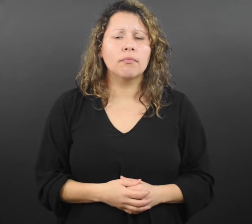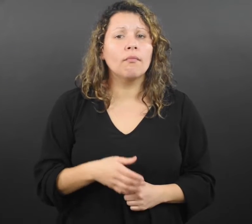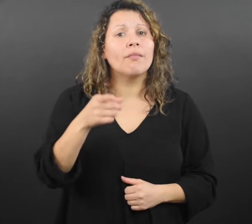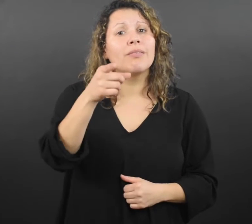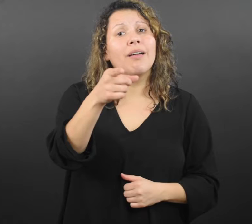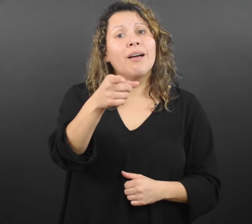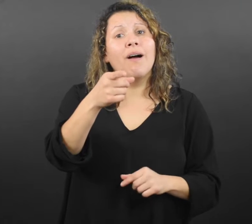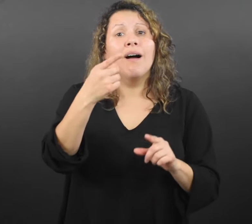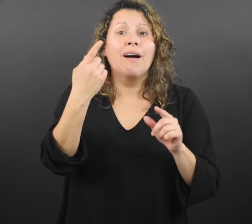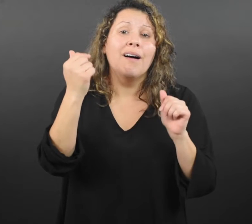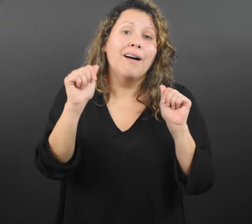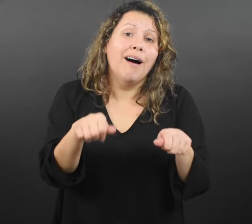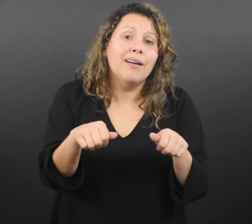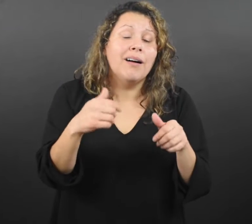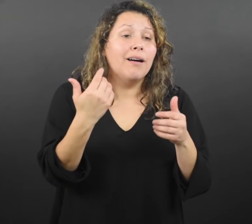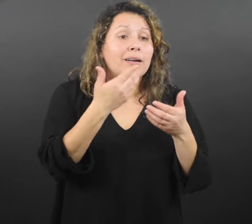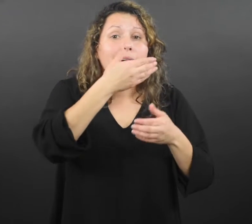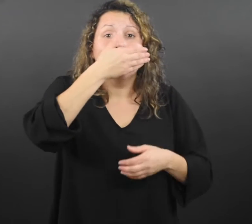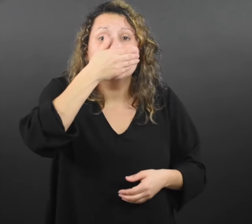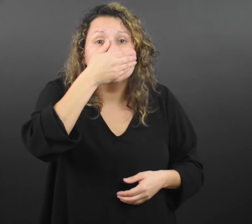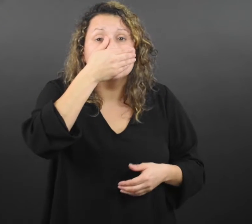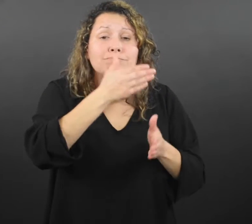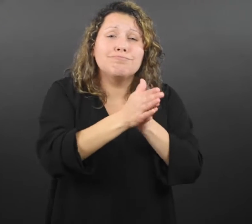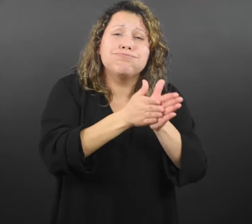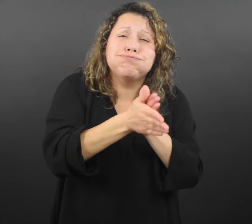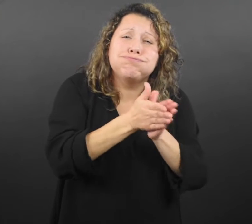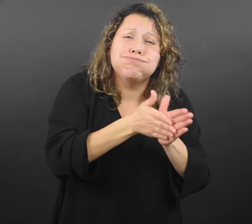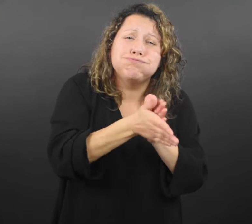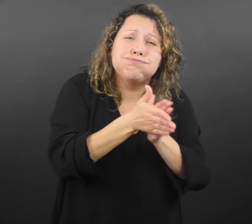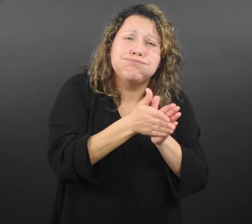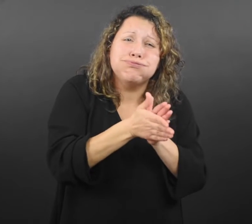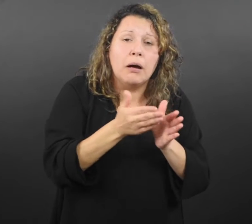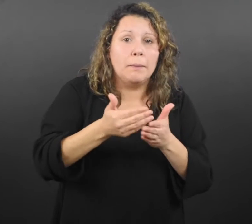Always wear a mask and wash your hands well